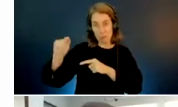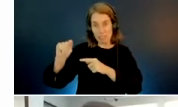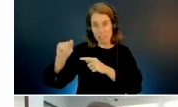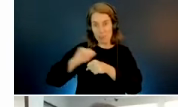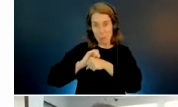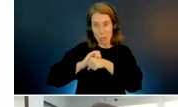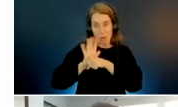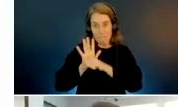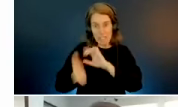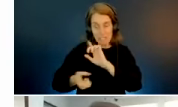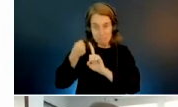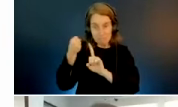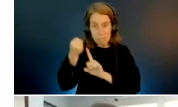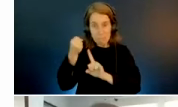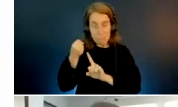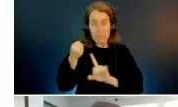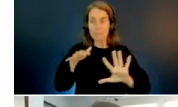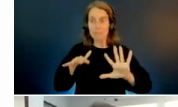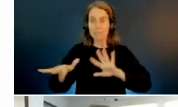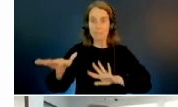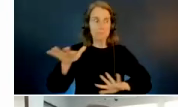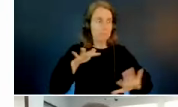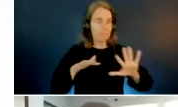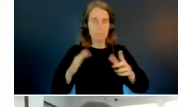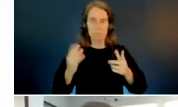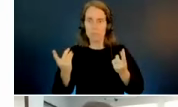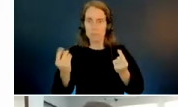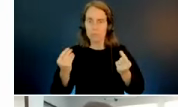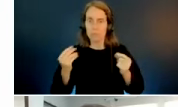first hitting and we were kind of all wondering what we were going to do about elections and how